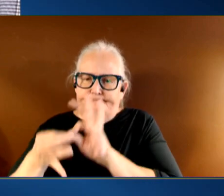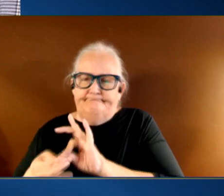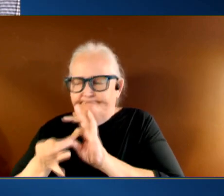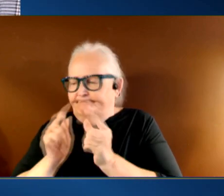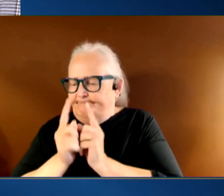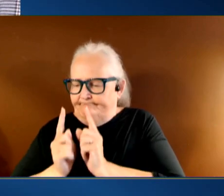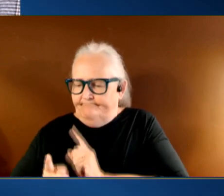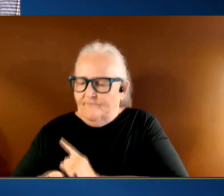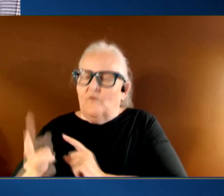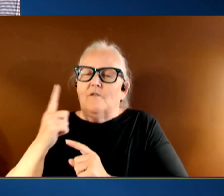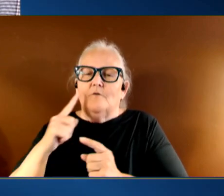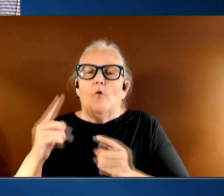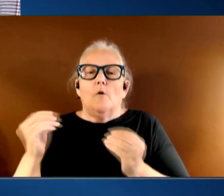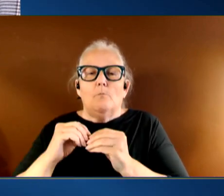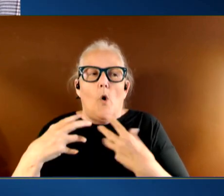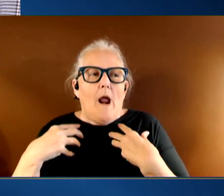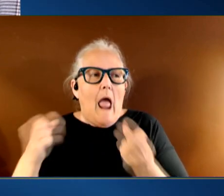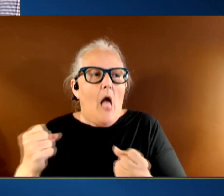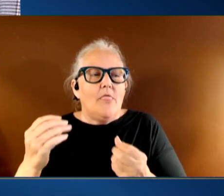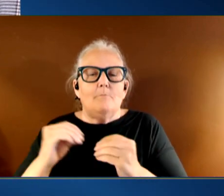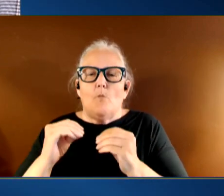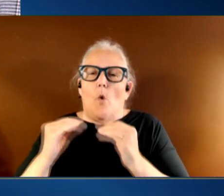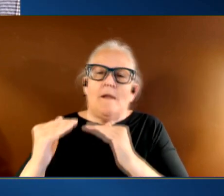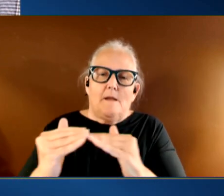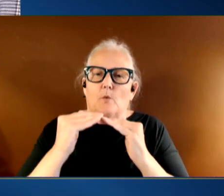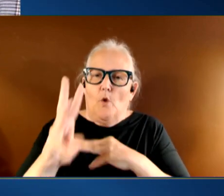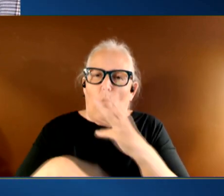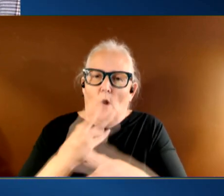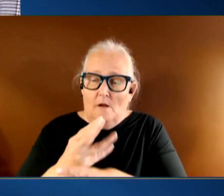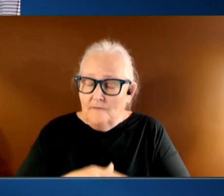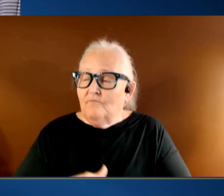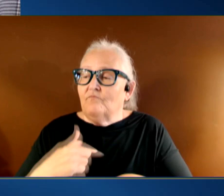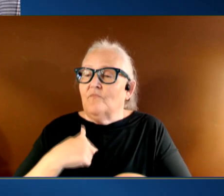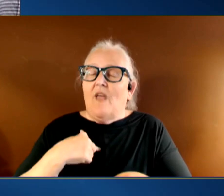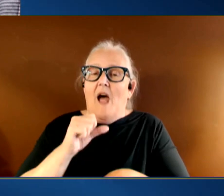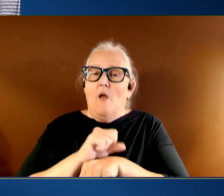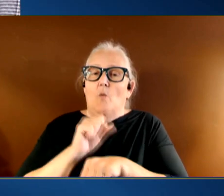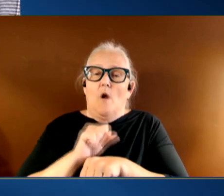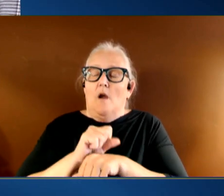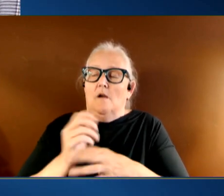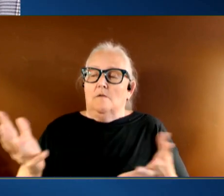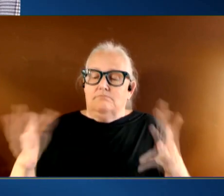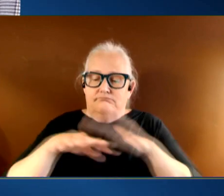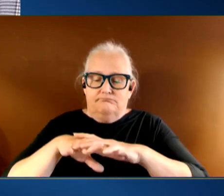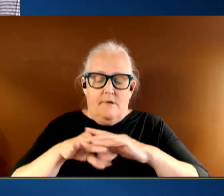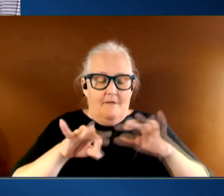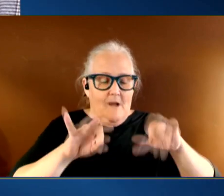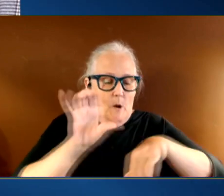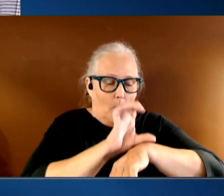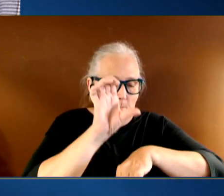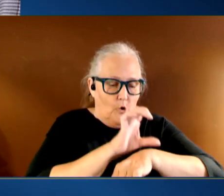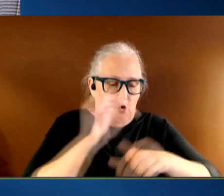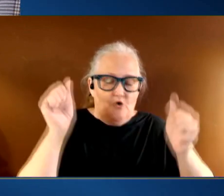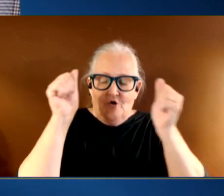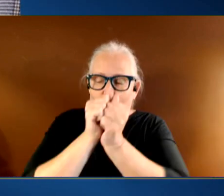equitable world. My work is at the intersection of computer science and epidemiology. And I